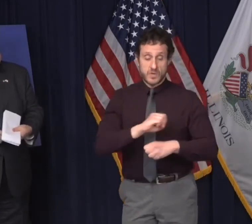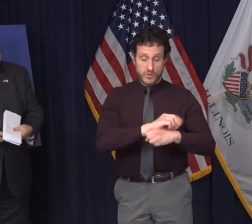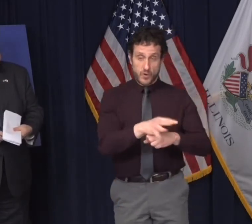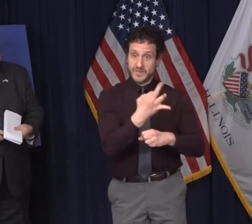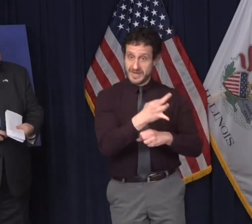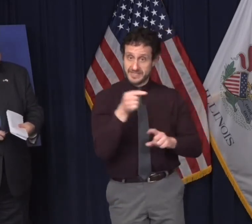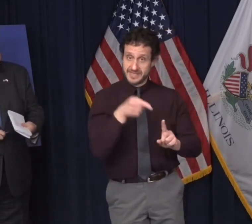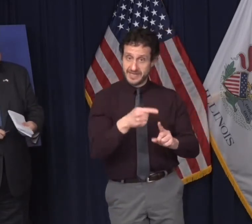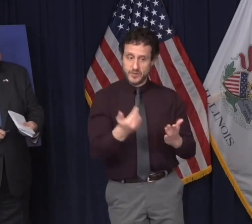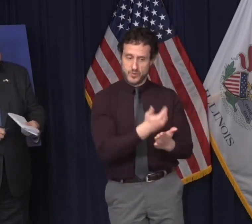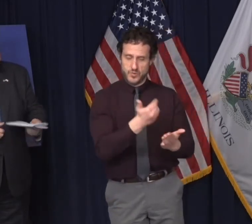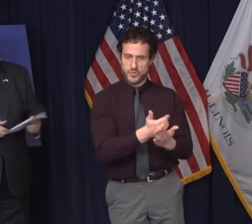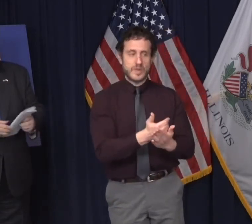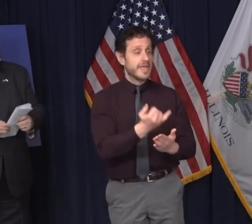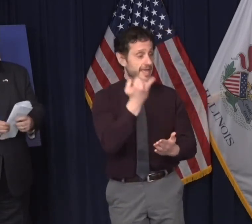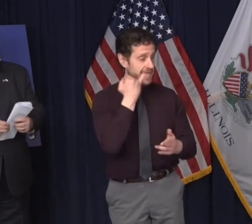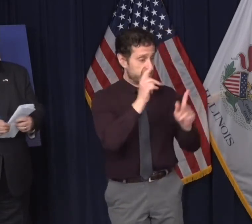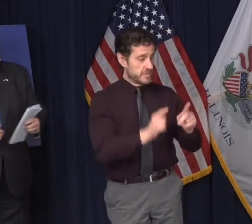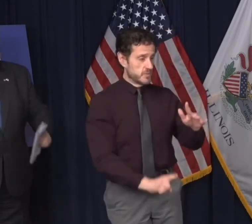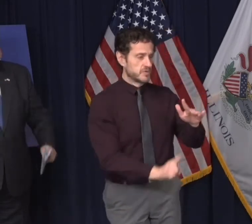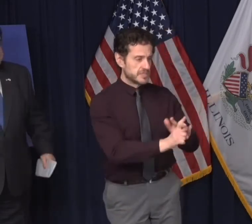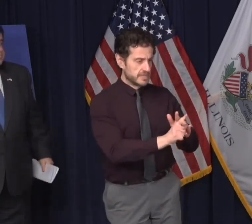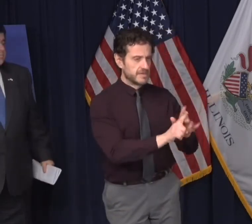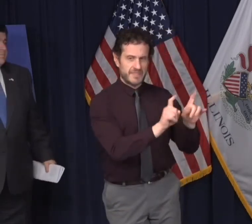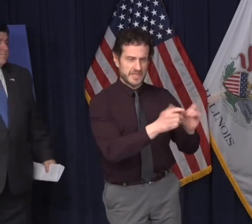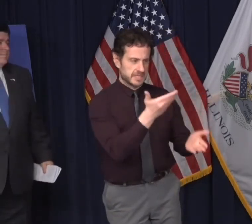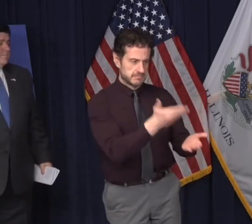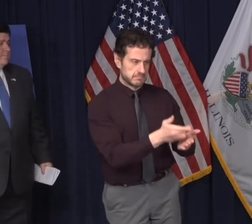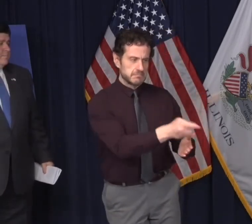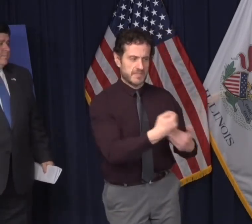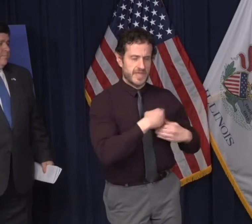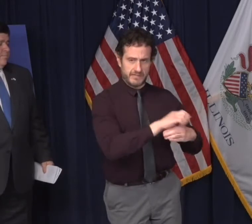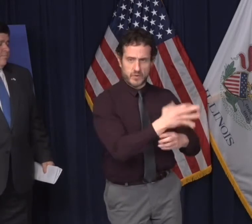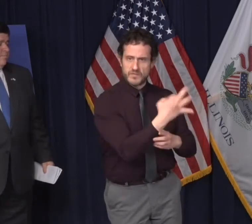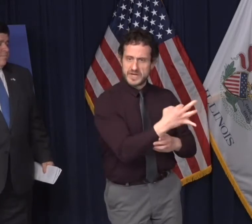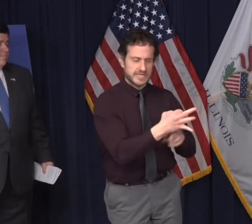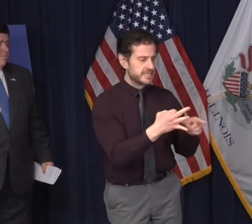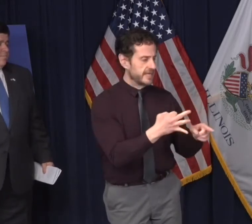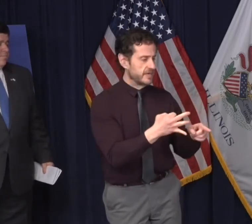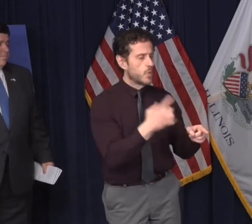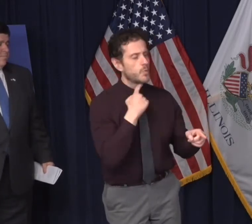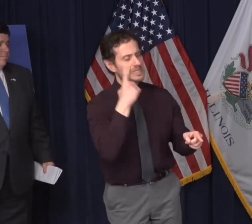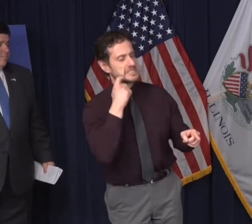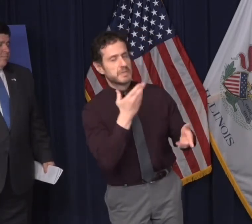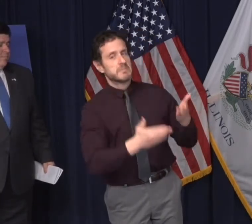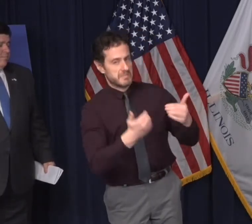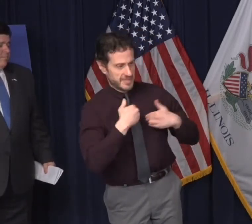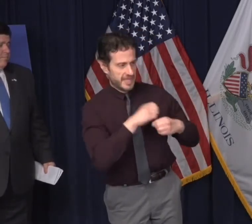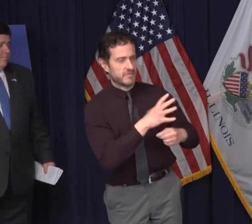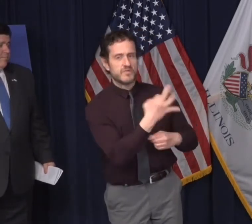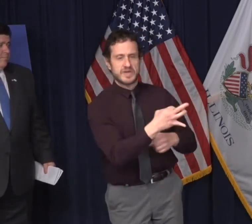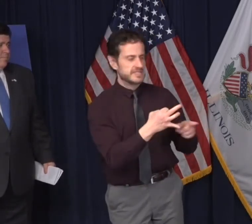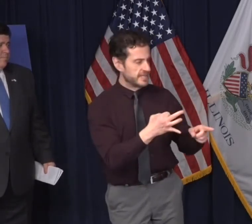COMMUNICABLE DEC DISEASE IS THE FOLLOWING UP WITH CONTACTS WHO MAY HAVE BEEN EXPOSED TO A PERSON WITH SUSPECTED OR